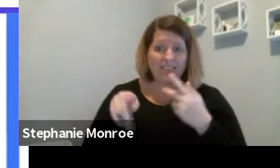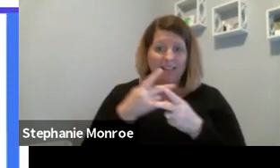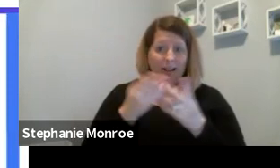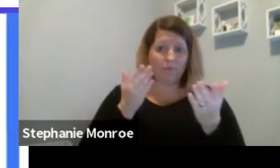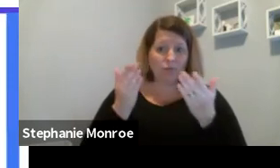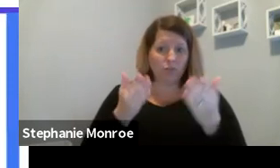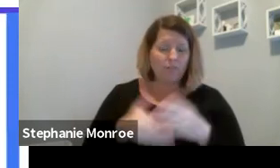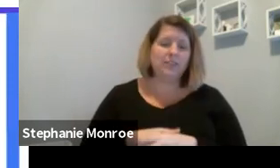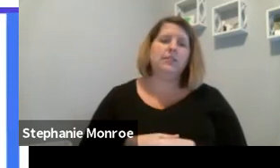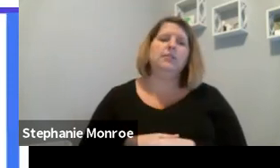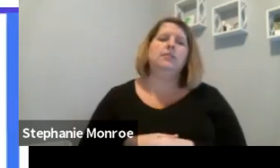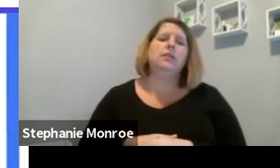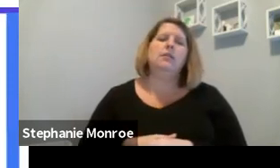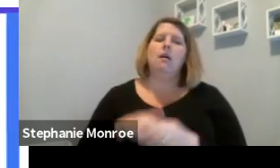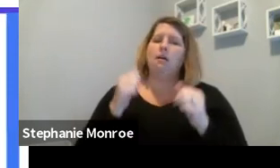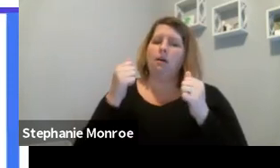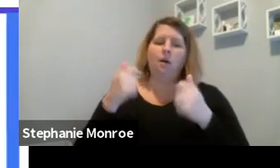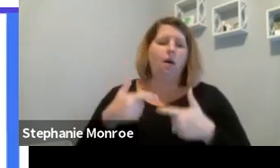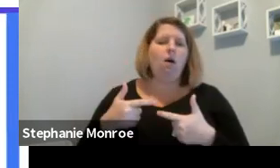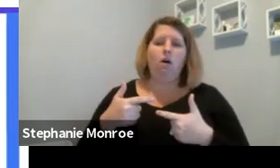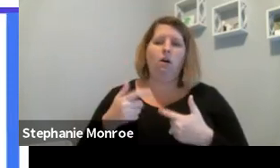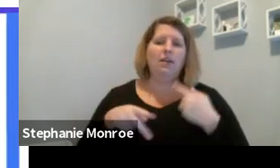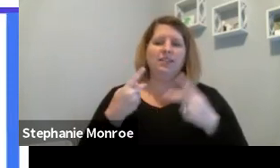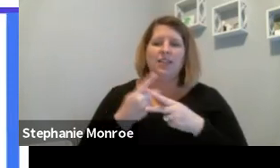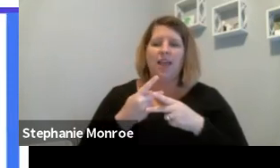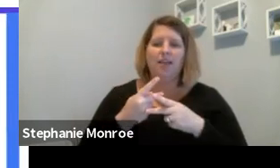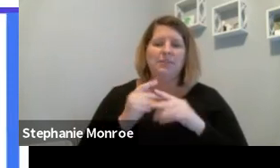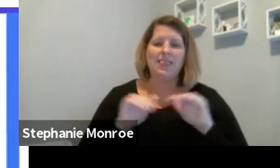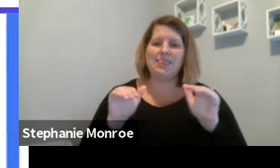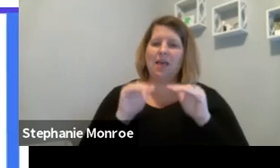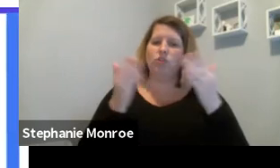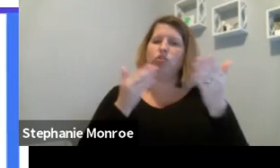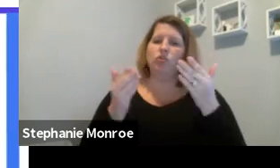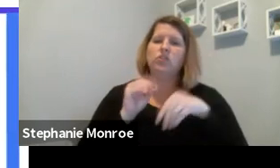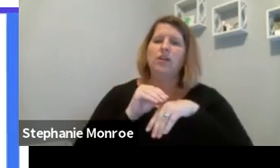Well, all types and levels of services are influenced